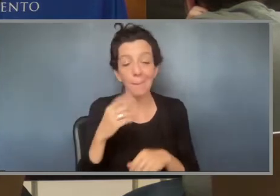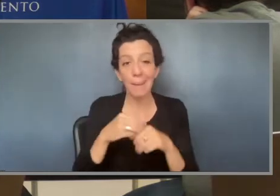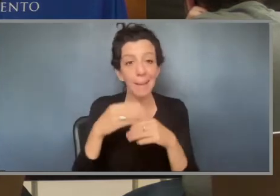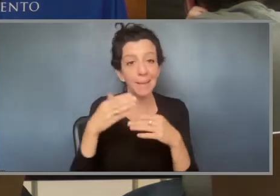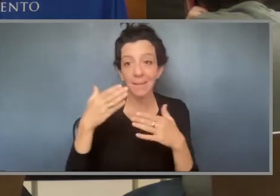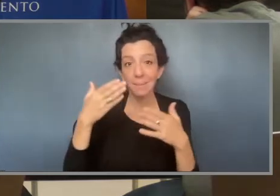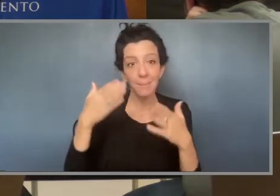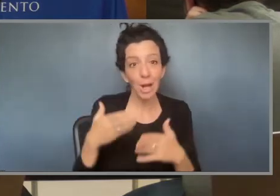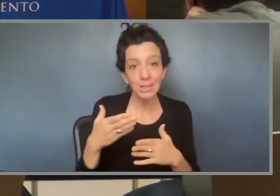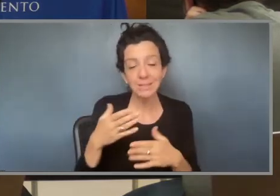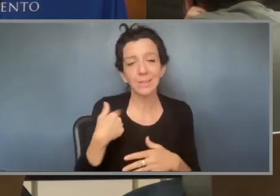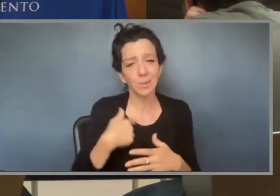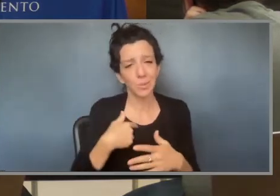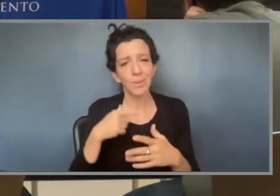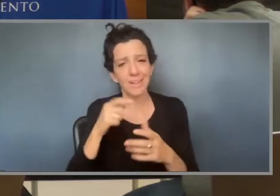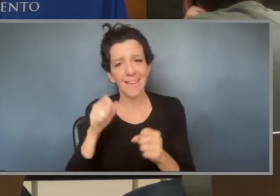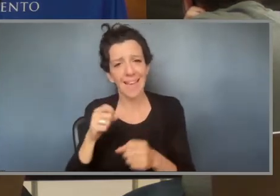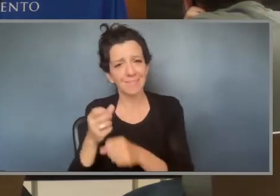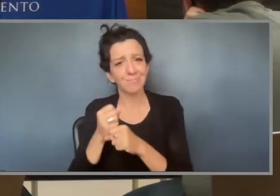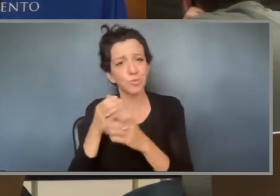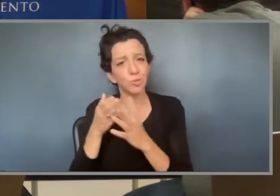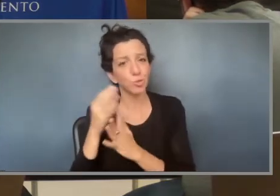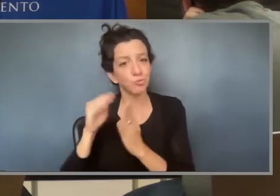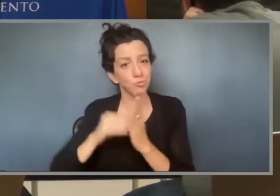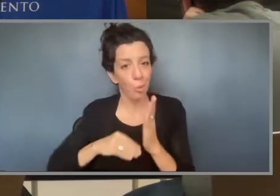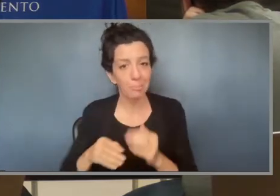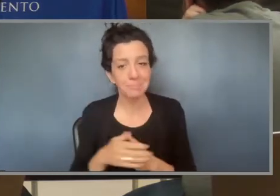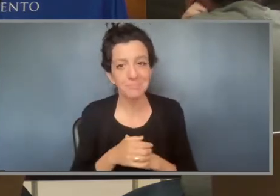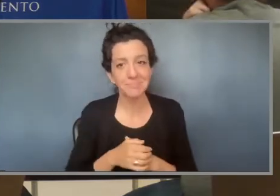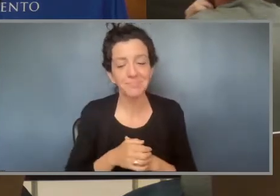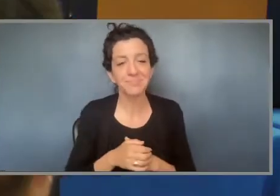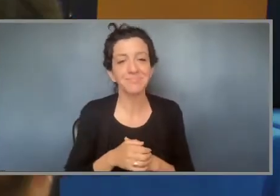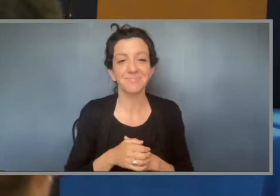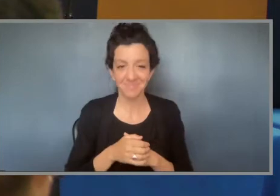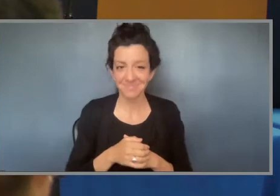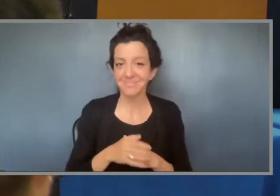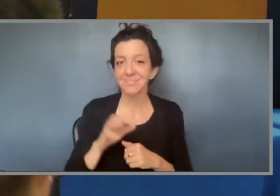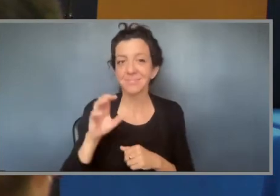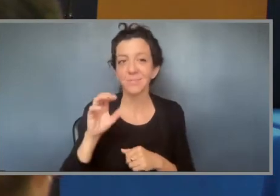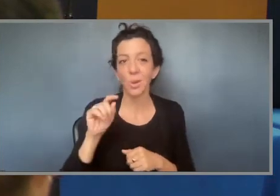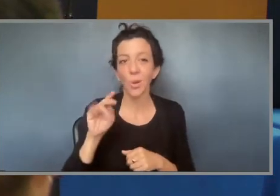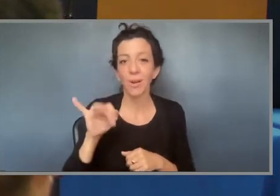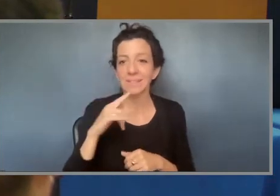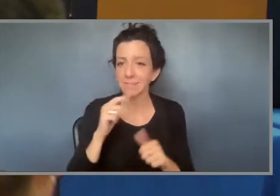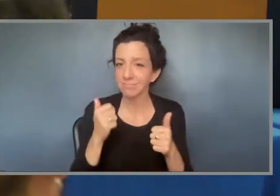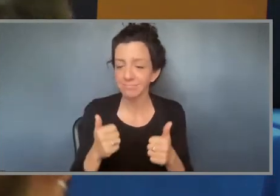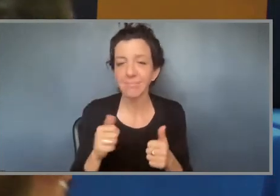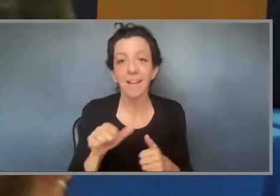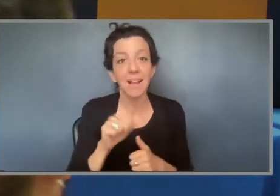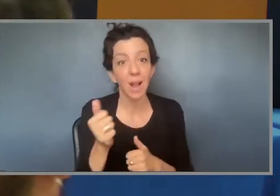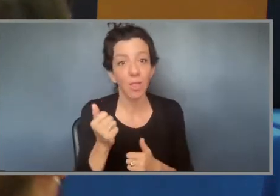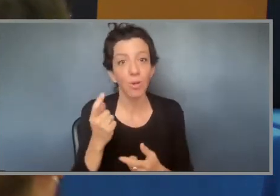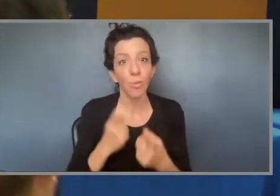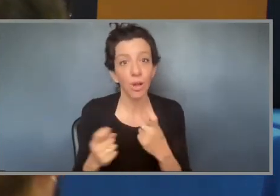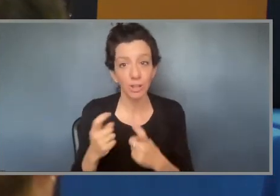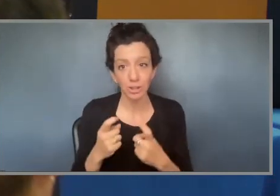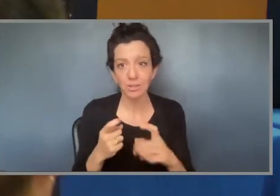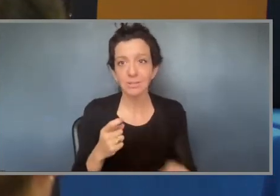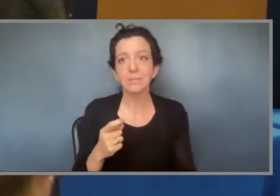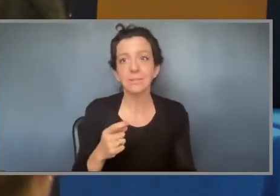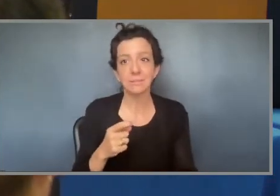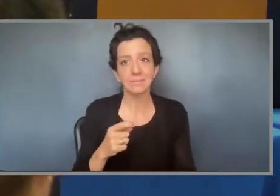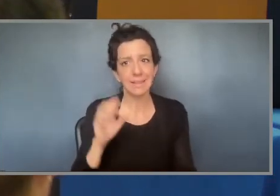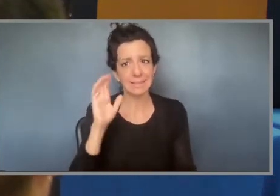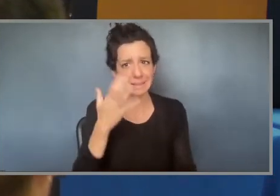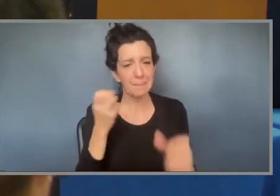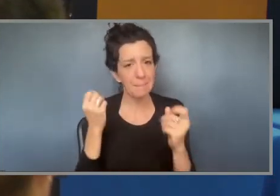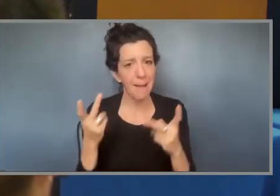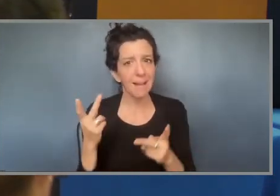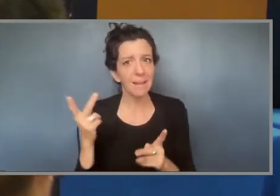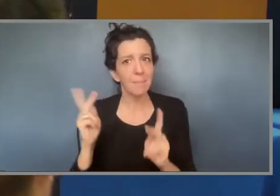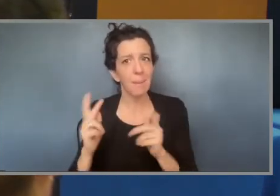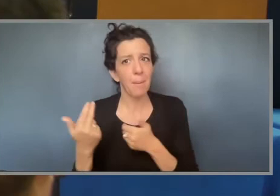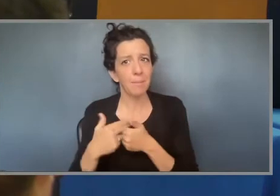Studio: Just write it down and send it to us and and we will consider it great we have another question coming in, so